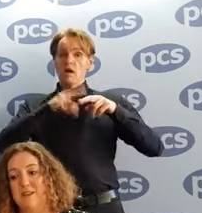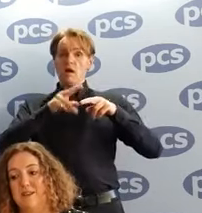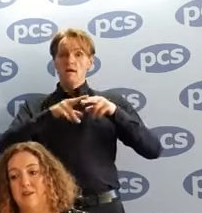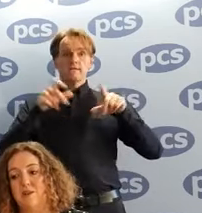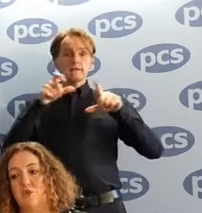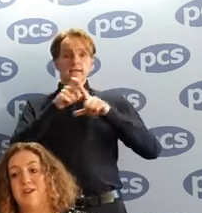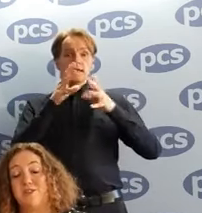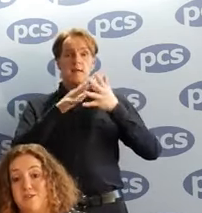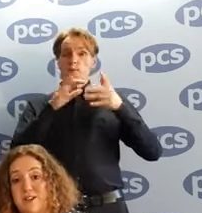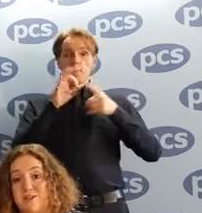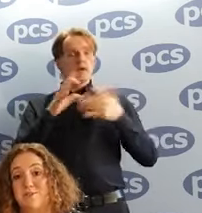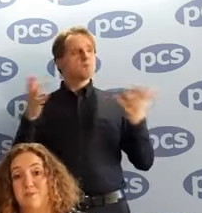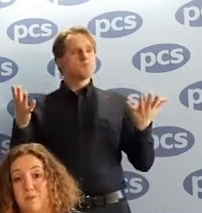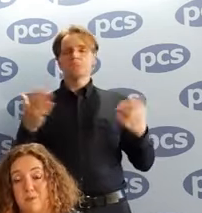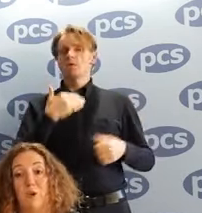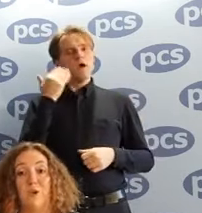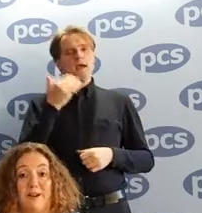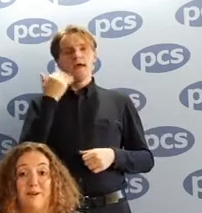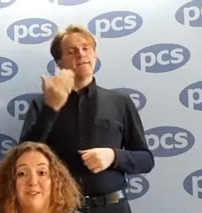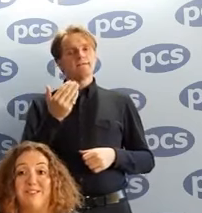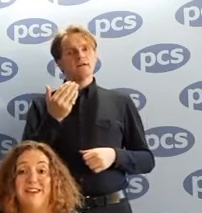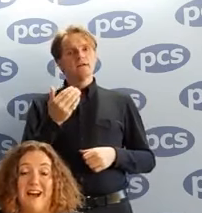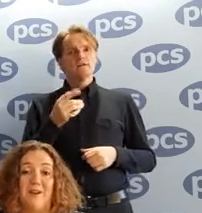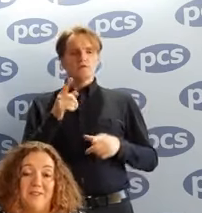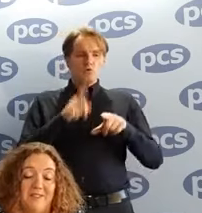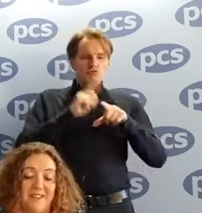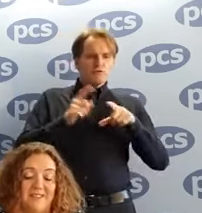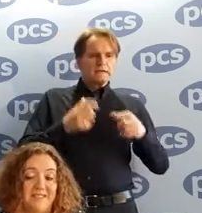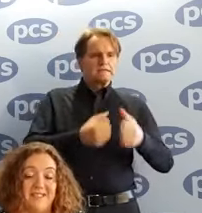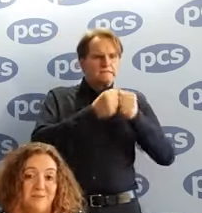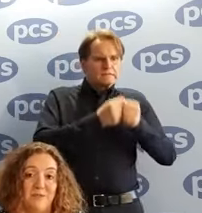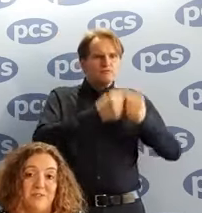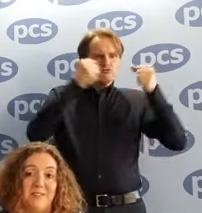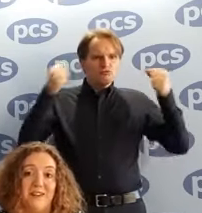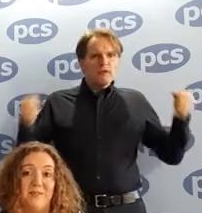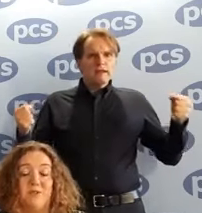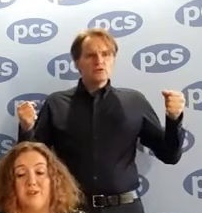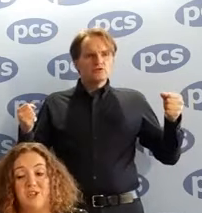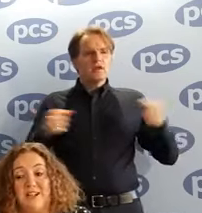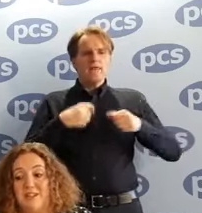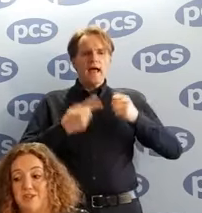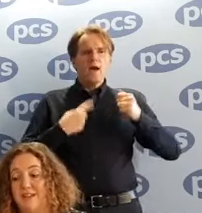trying to stretch longer hours out of the existing number of staff was a challenge